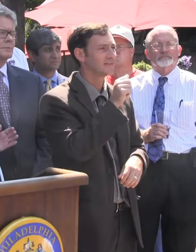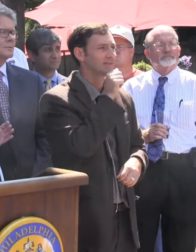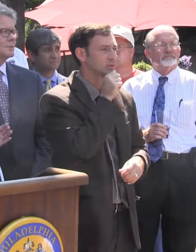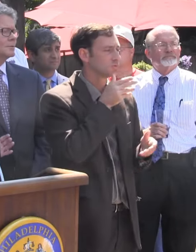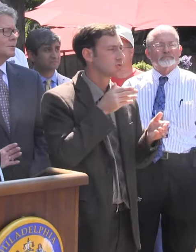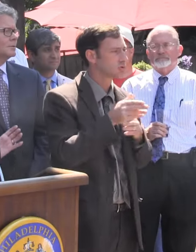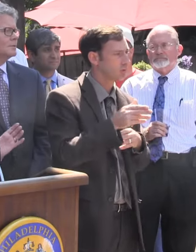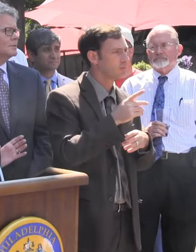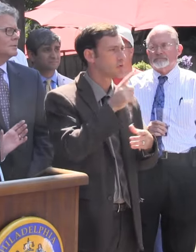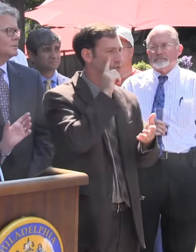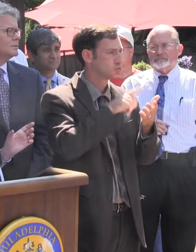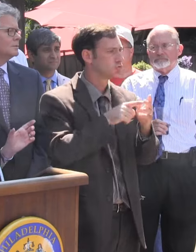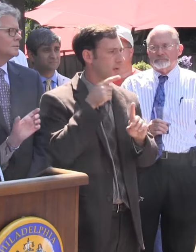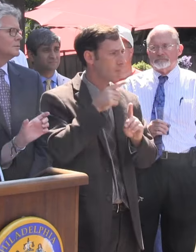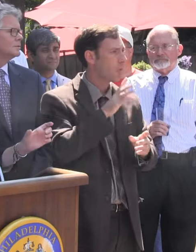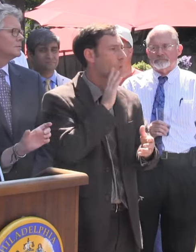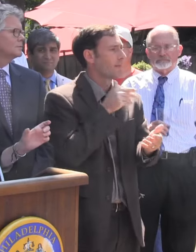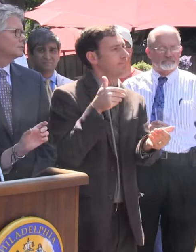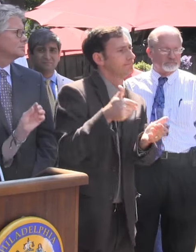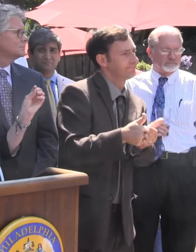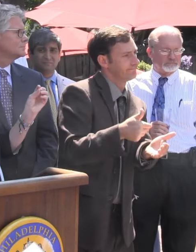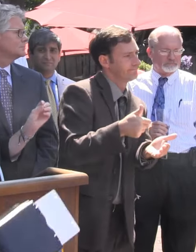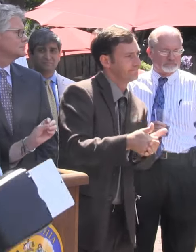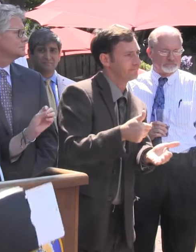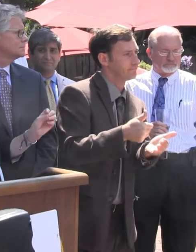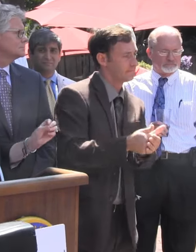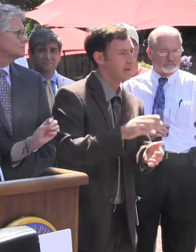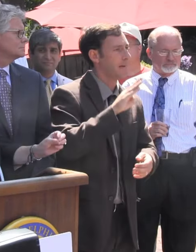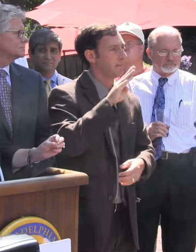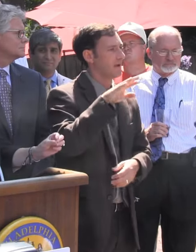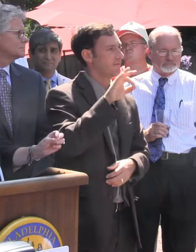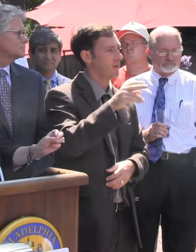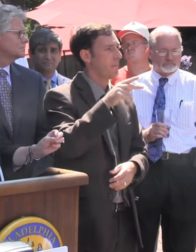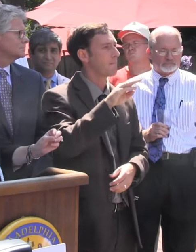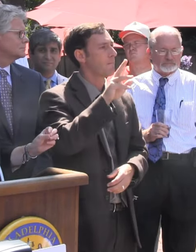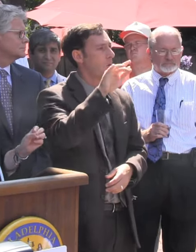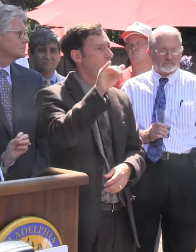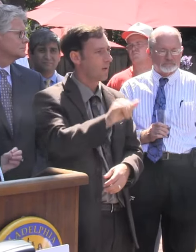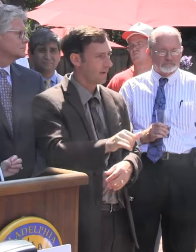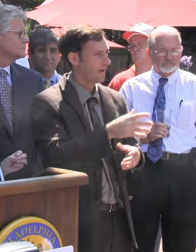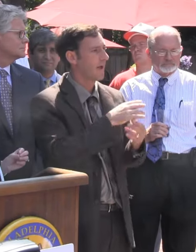checkpoints will be in very close proximity only, to the Benjamin Franklin Parkway, and